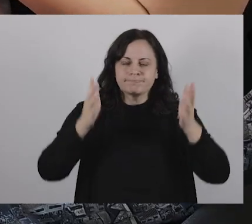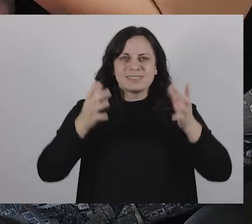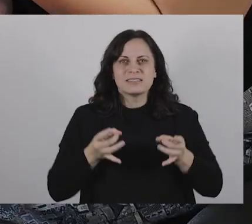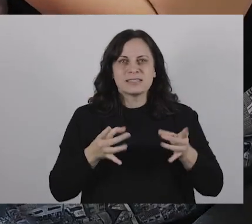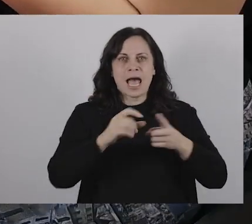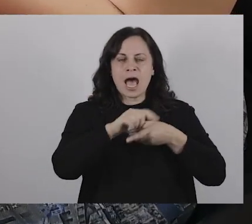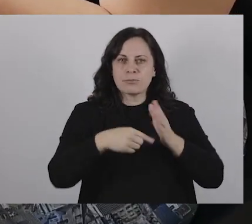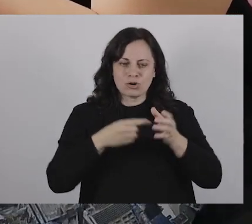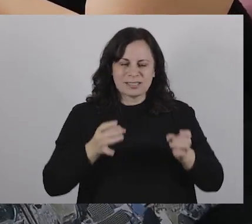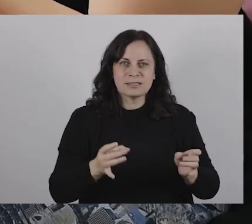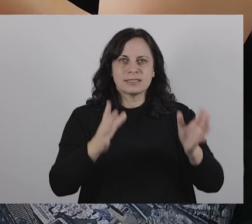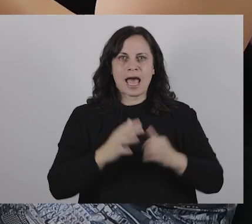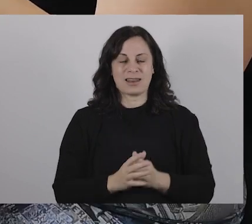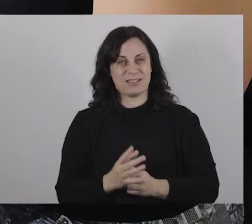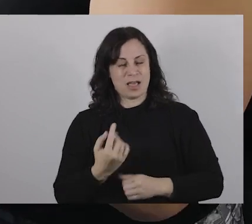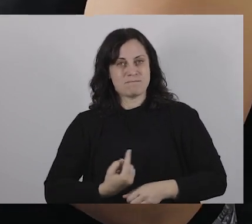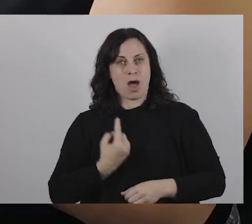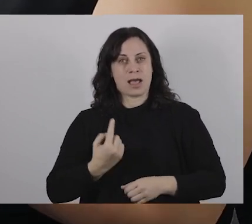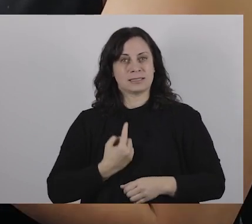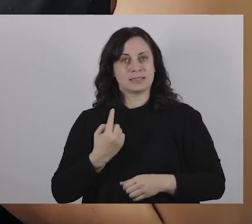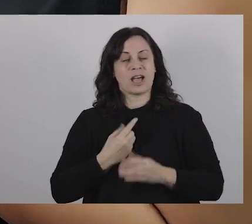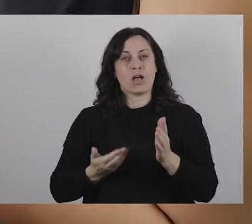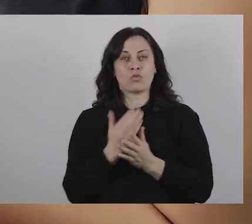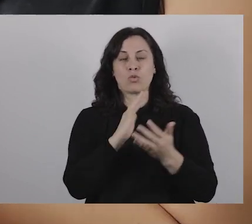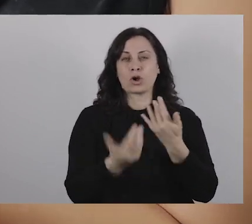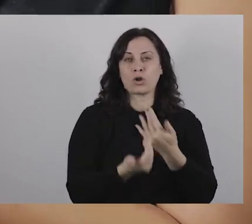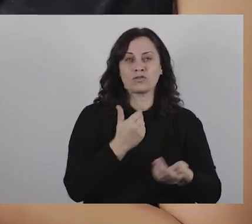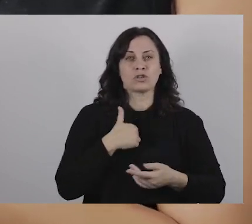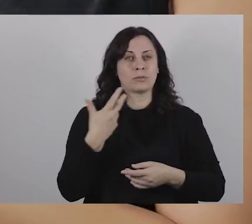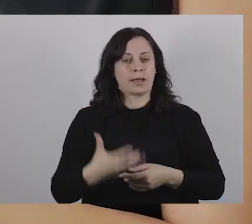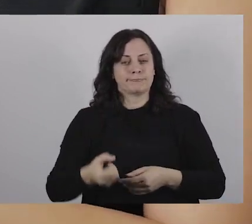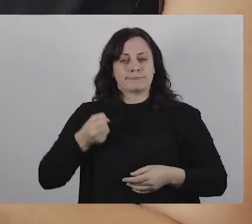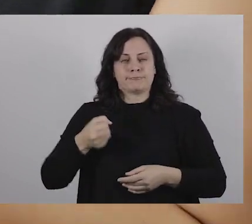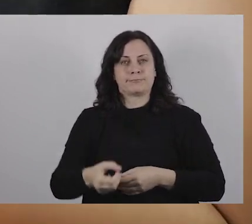You just have to start. Like, I think I put off my whole time at uni, till my last year,